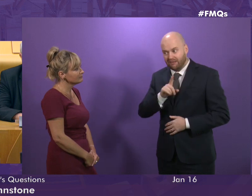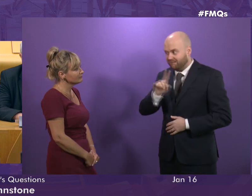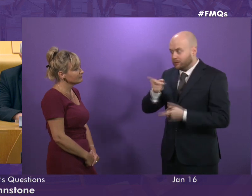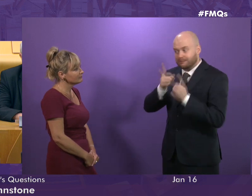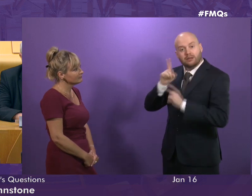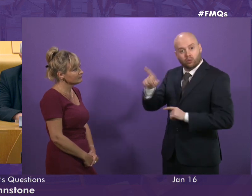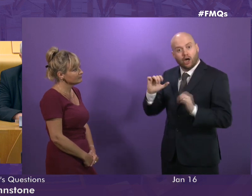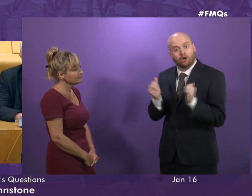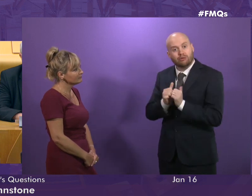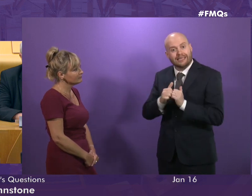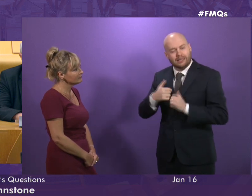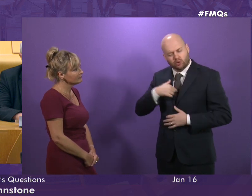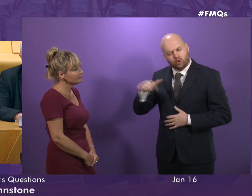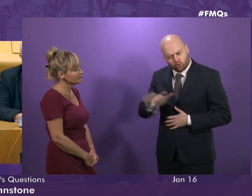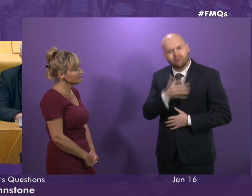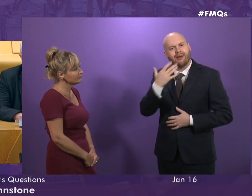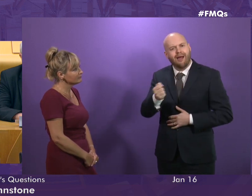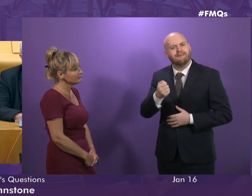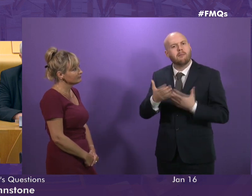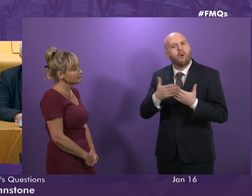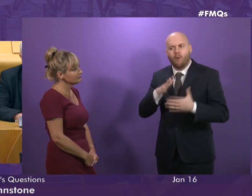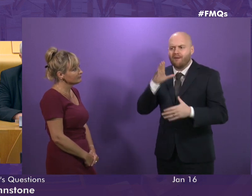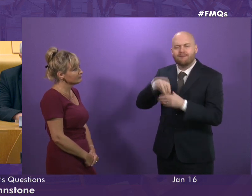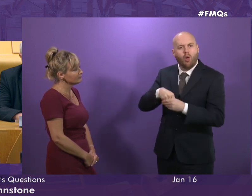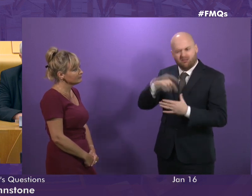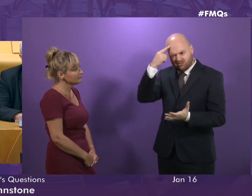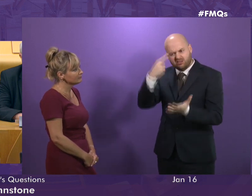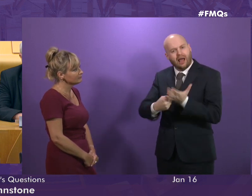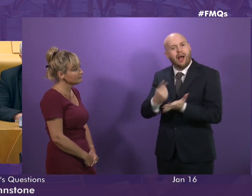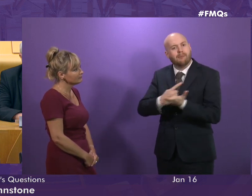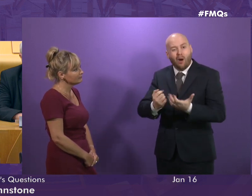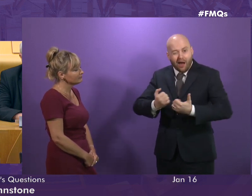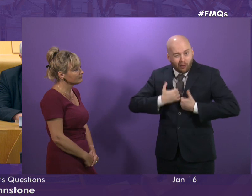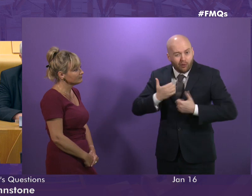us how her Government will use the powers that it has to stand against this assault